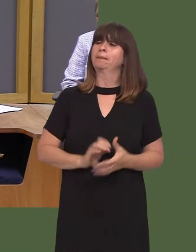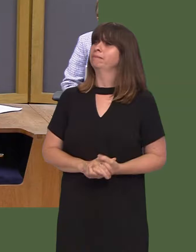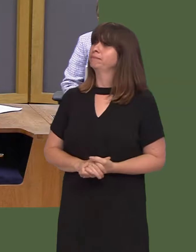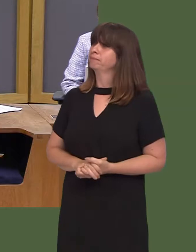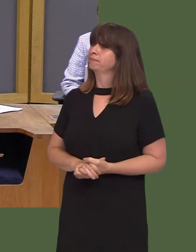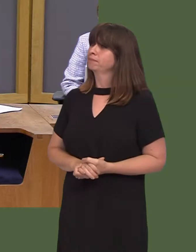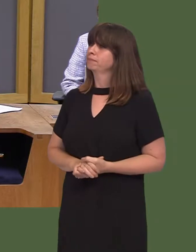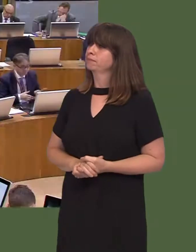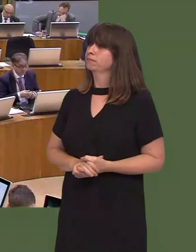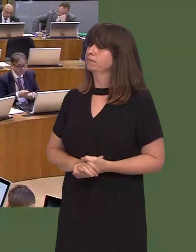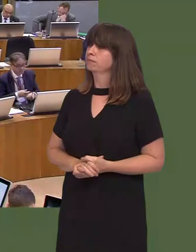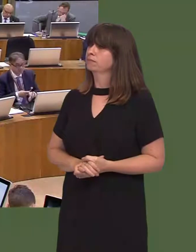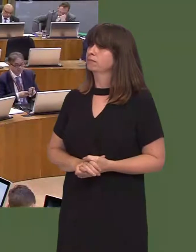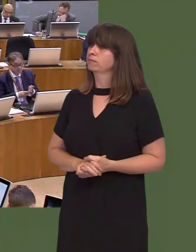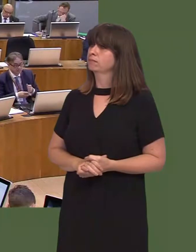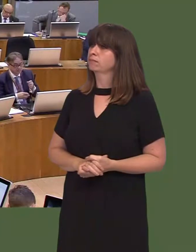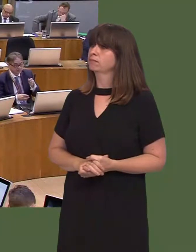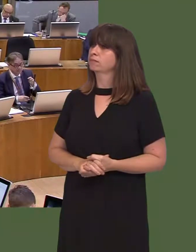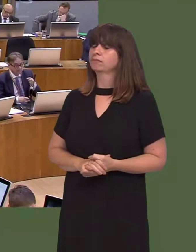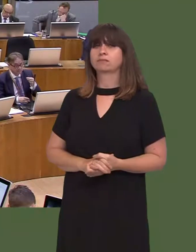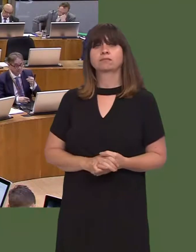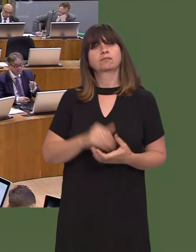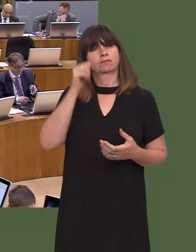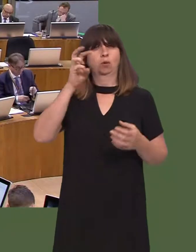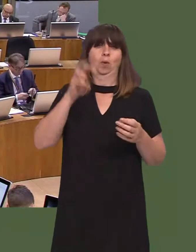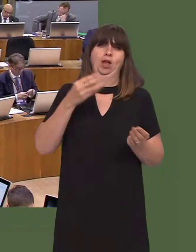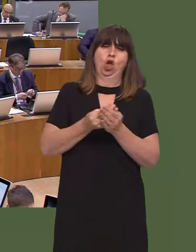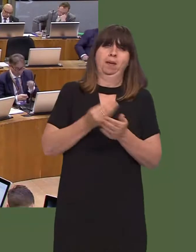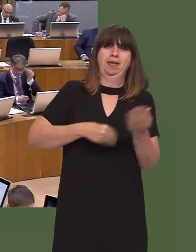Neil Hamilton: Diolch, Llywydd. The First Minister will know that the Welsh economy